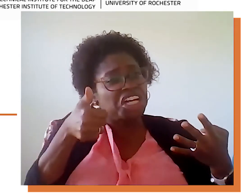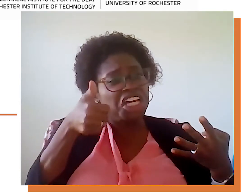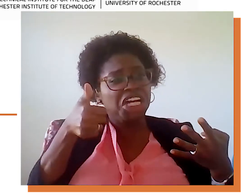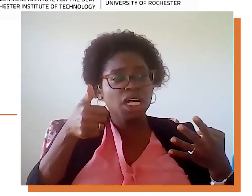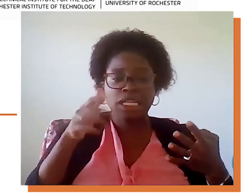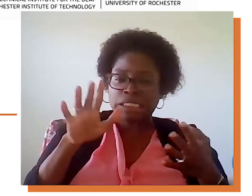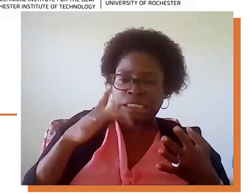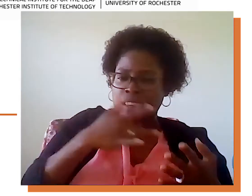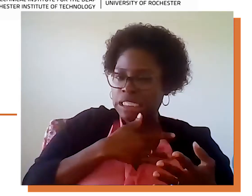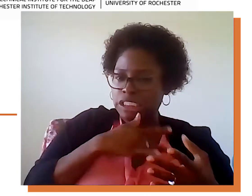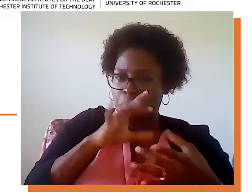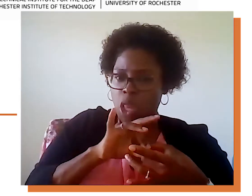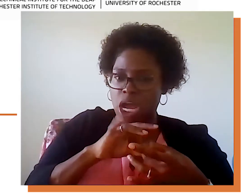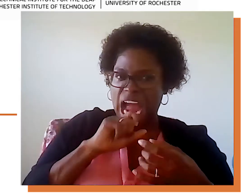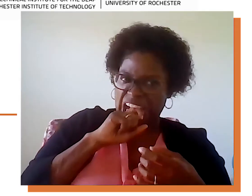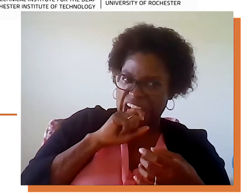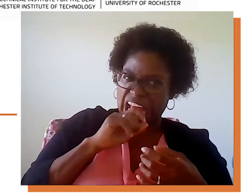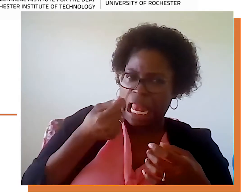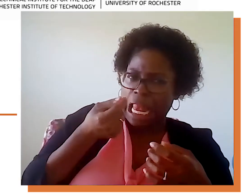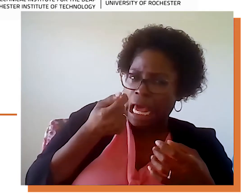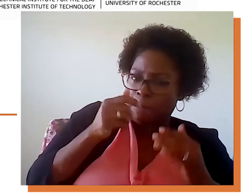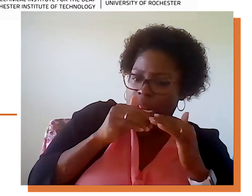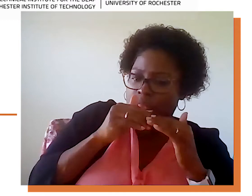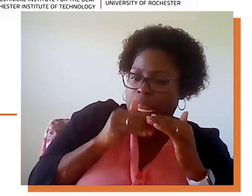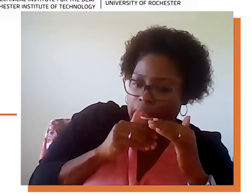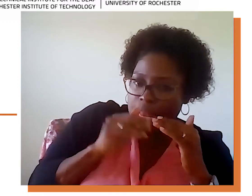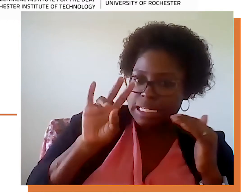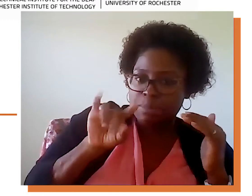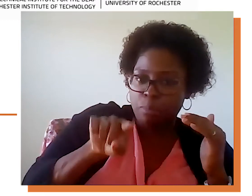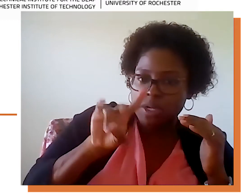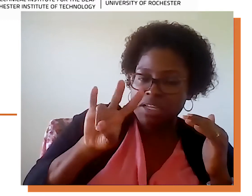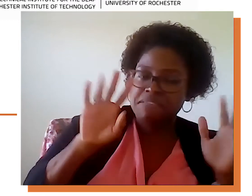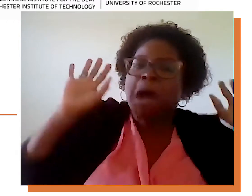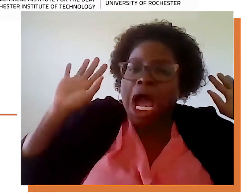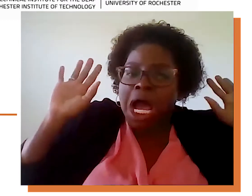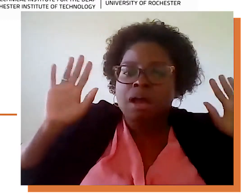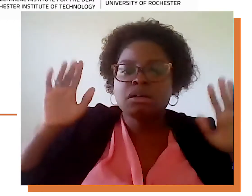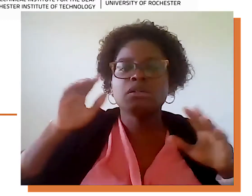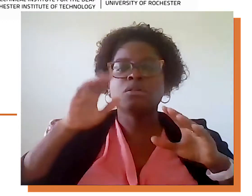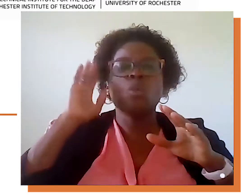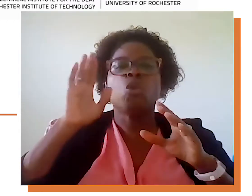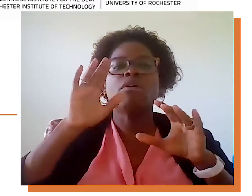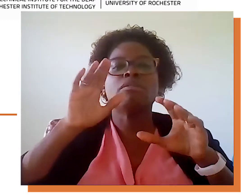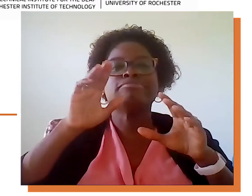I have at least .7 or .8. Some of them are a little bit below .8,